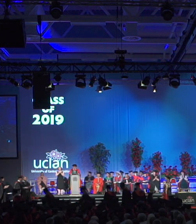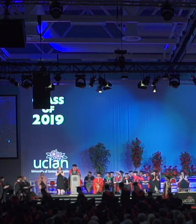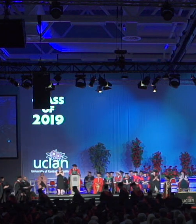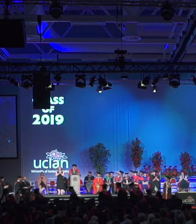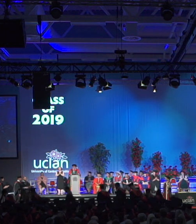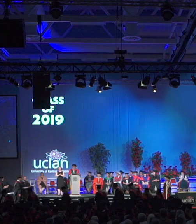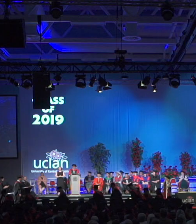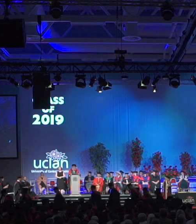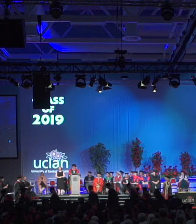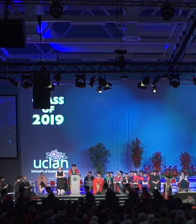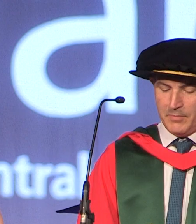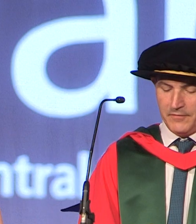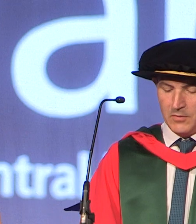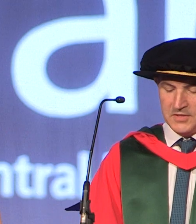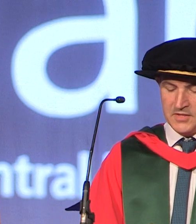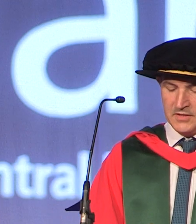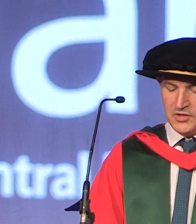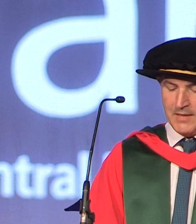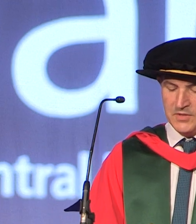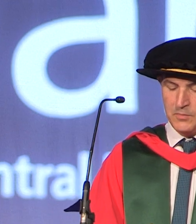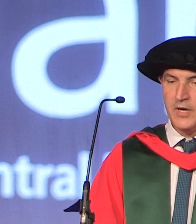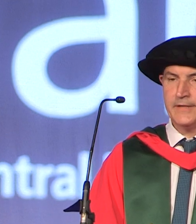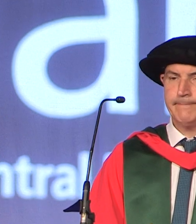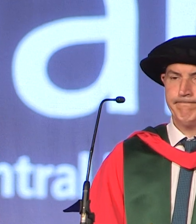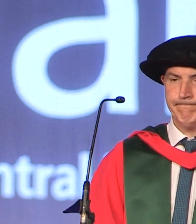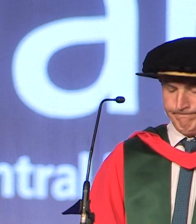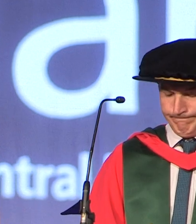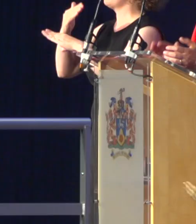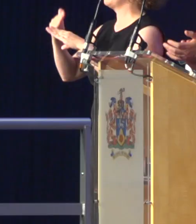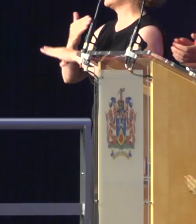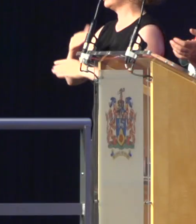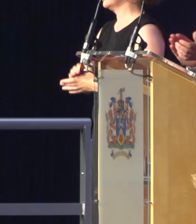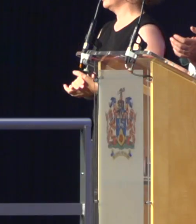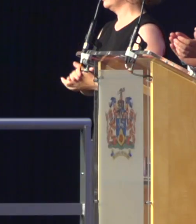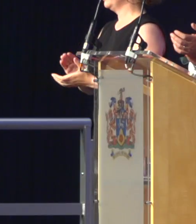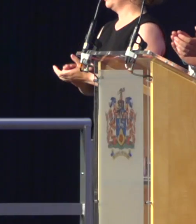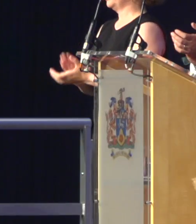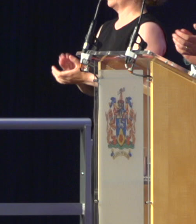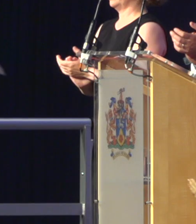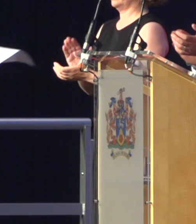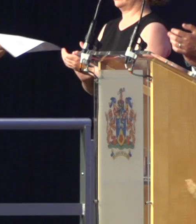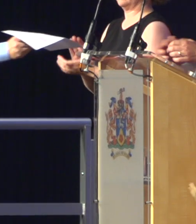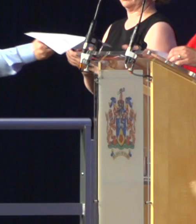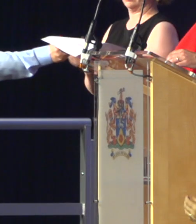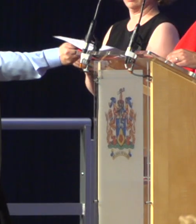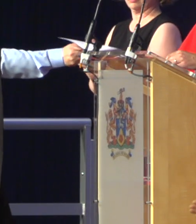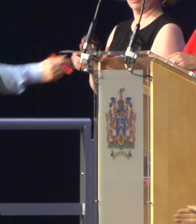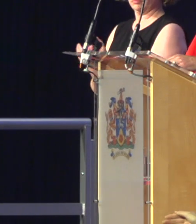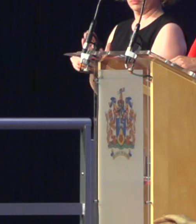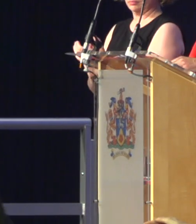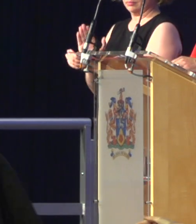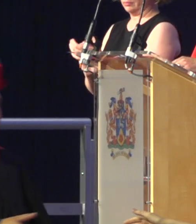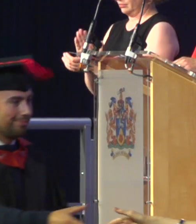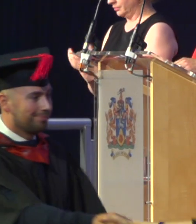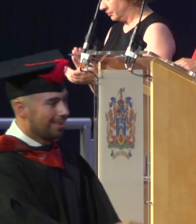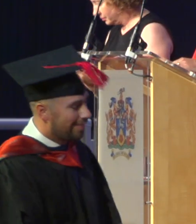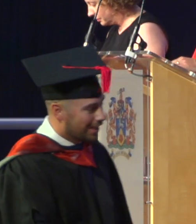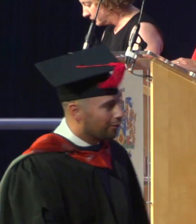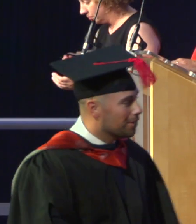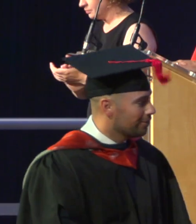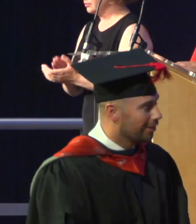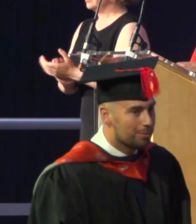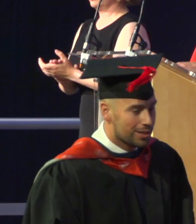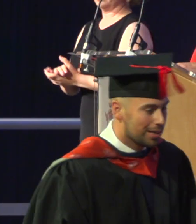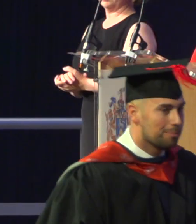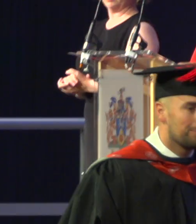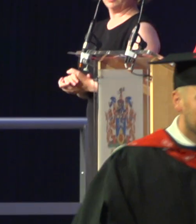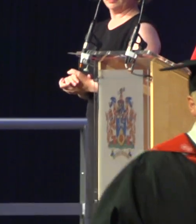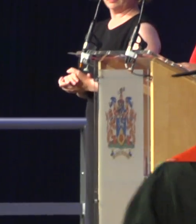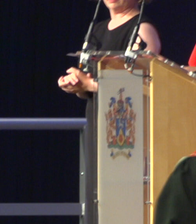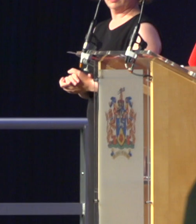Professional Masters in Art Performance